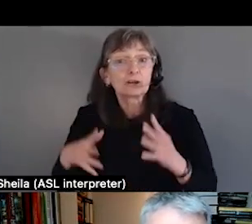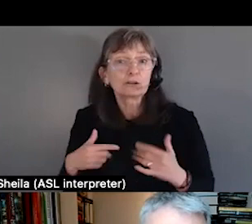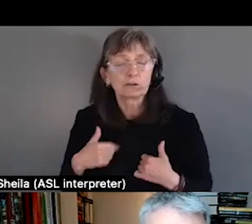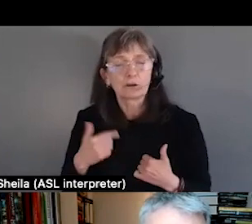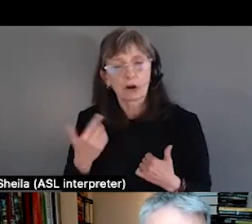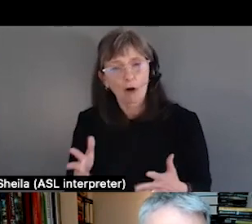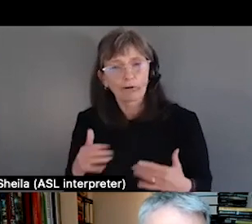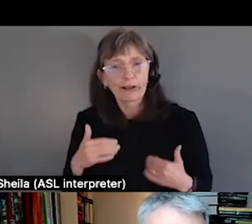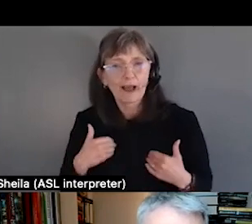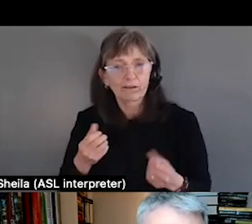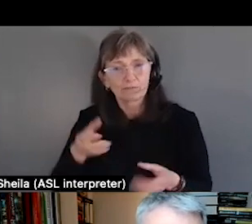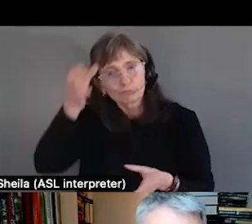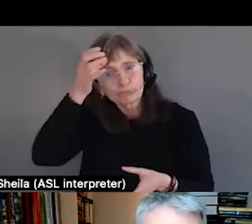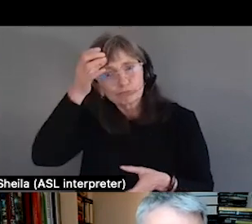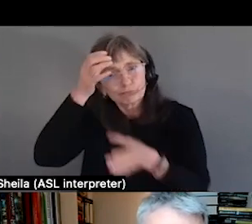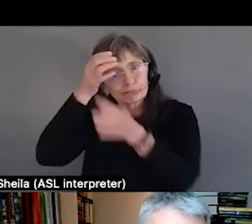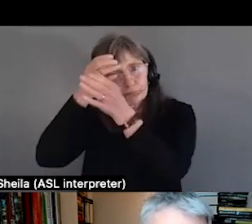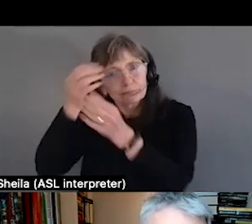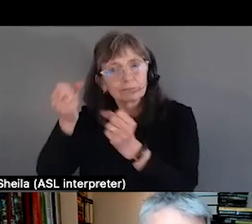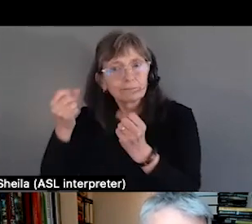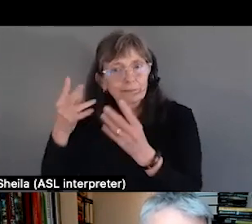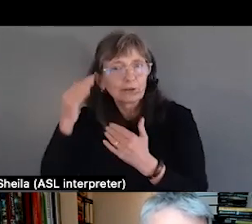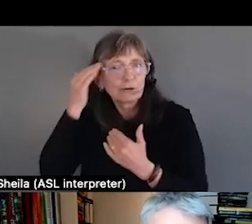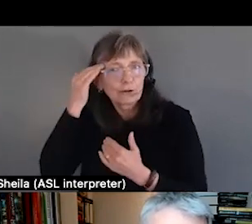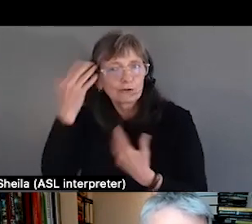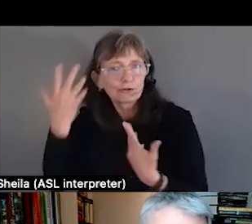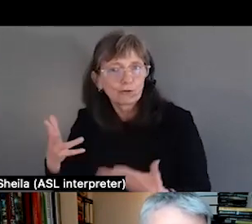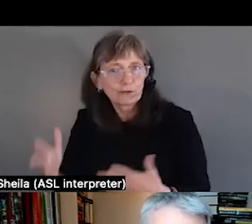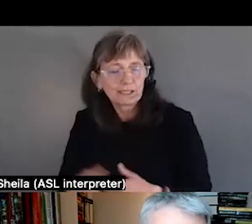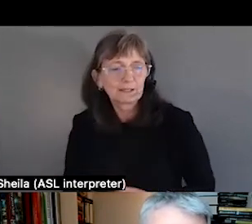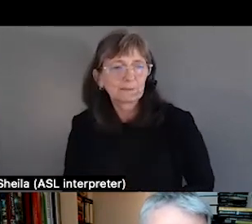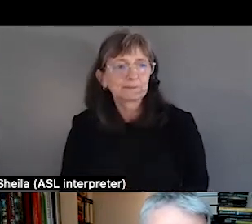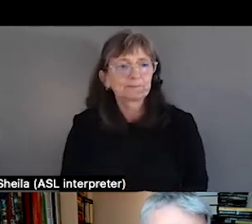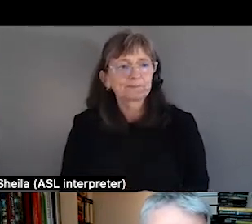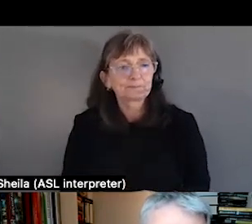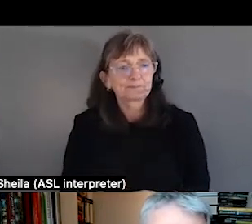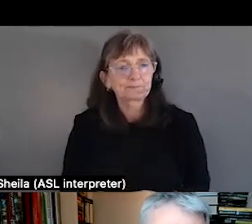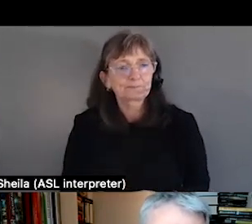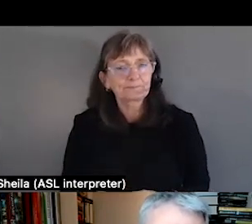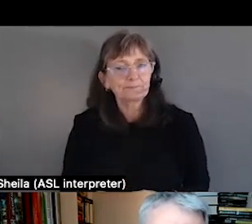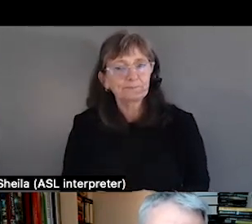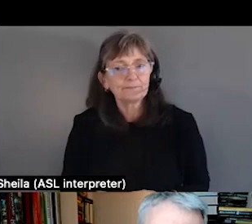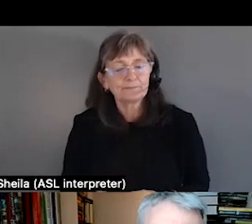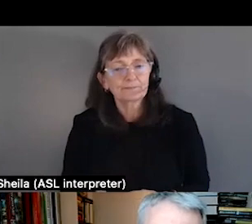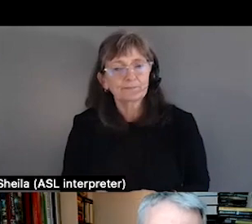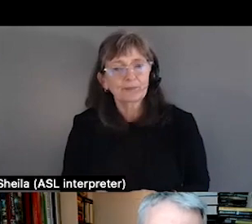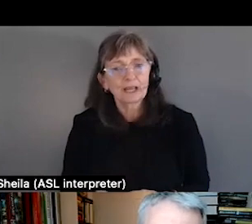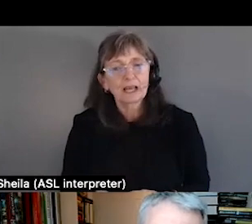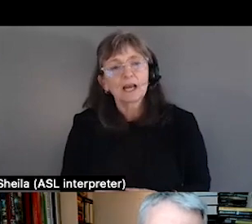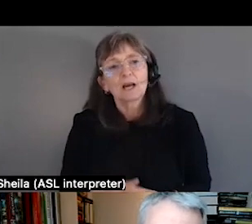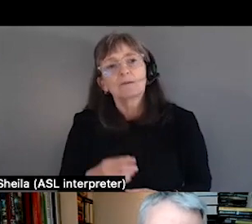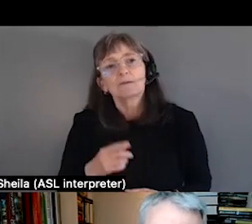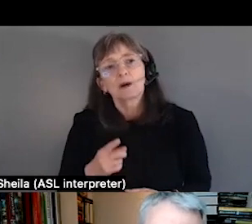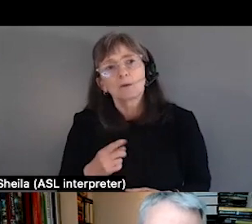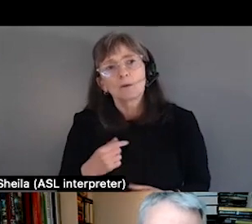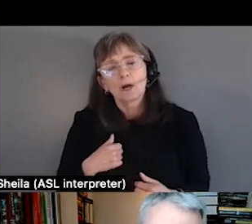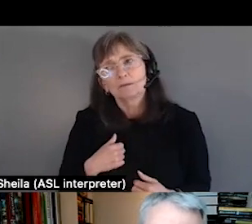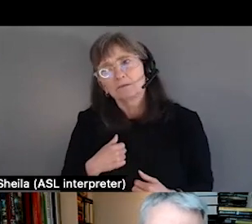But sort of our aim is to do two things, I think, really. One is to create selections in shops and